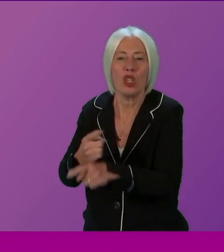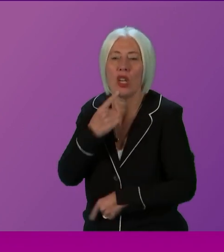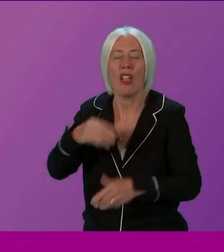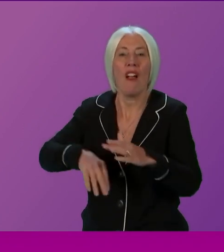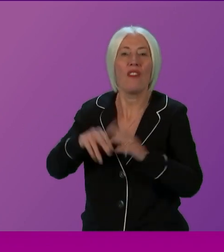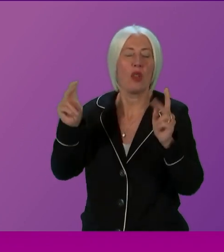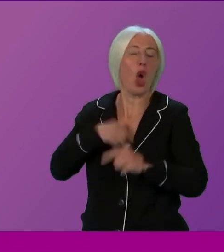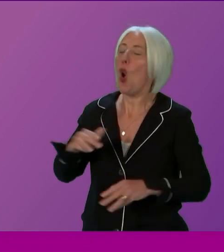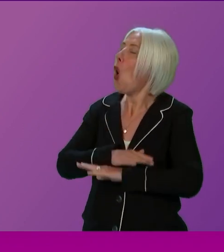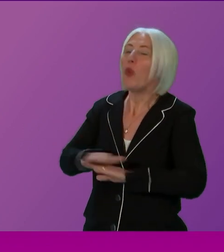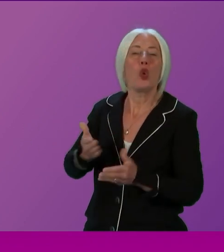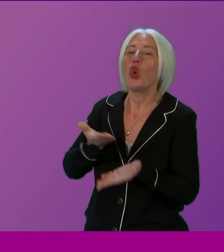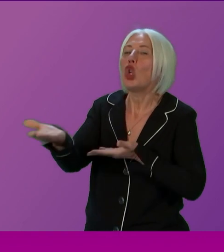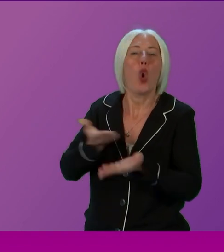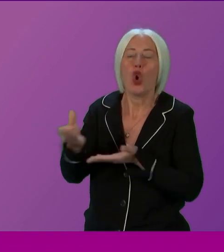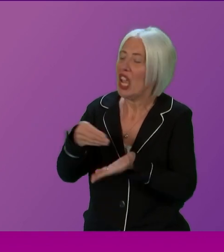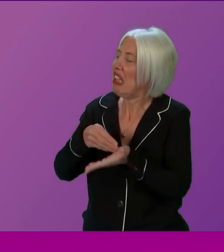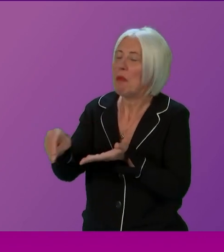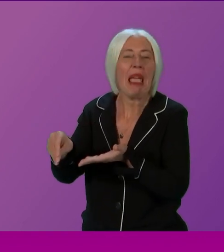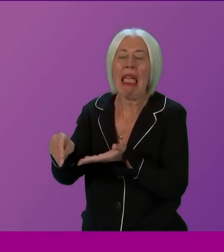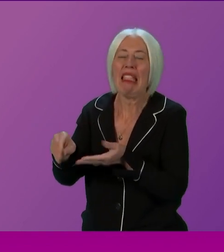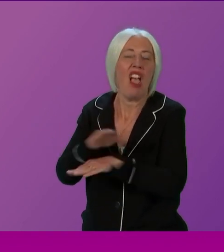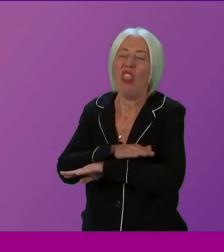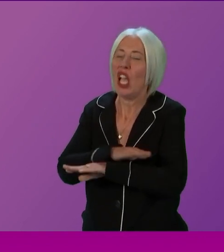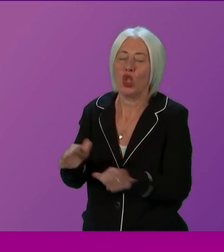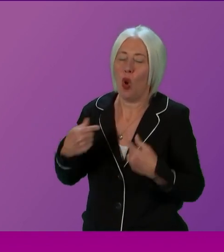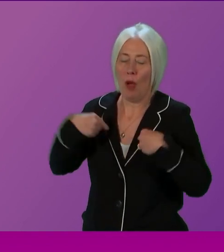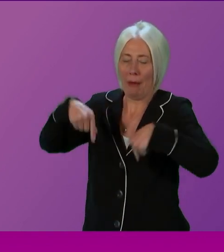“We didn’t negotiate the pay, that’s not what we we’re there to do.”